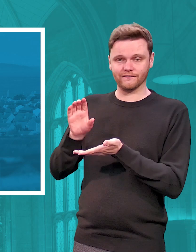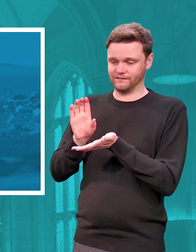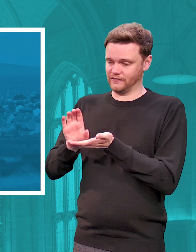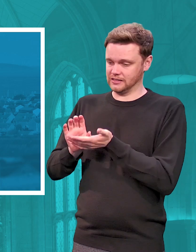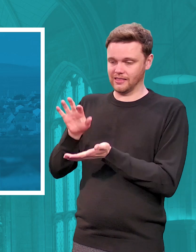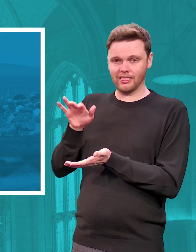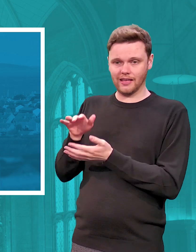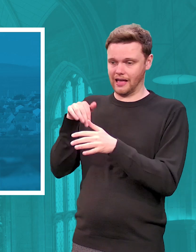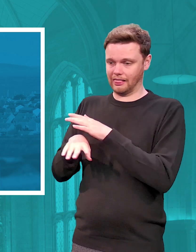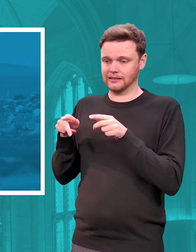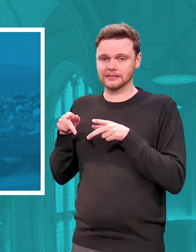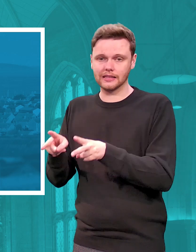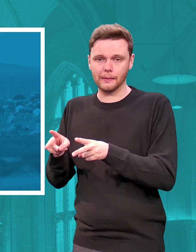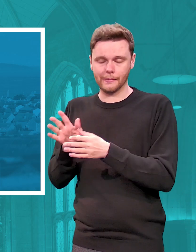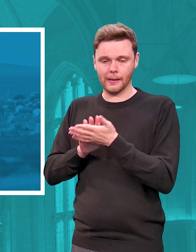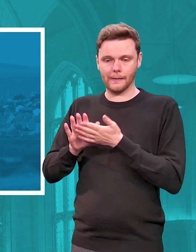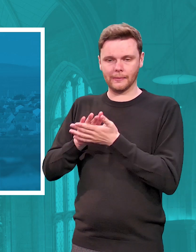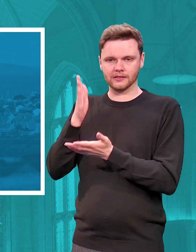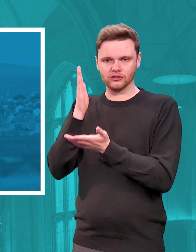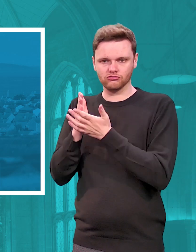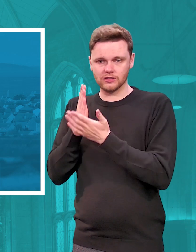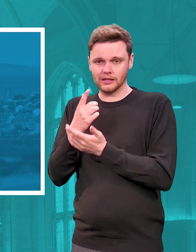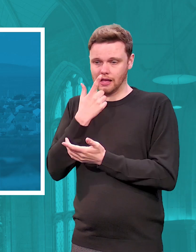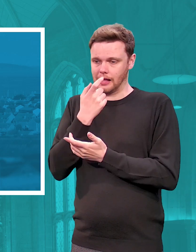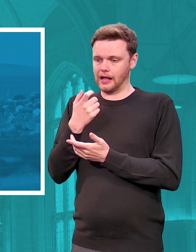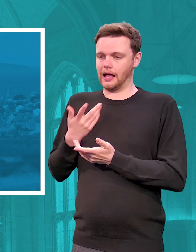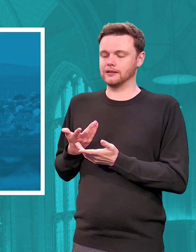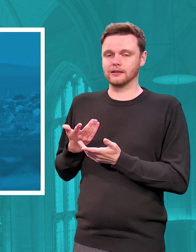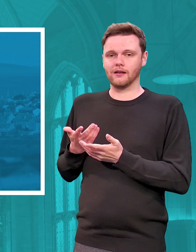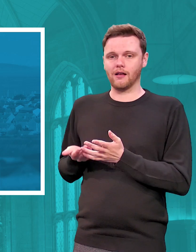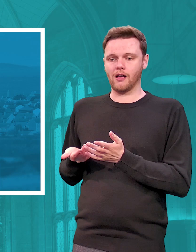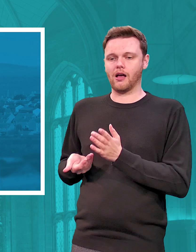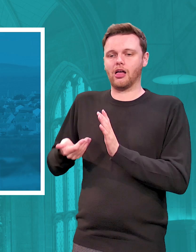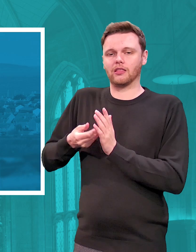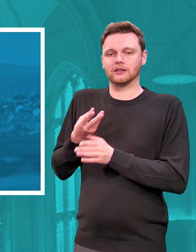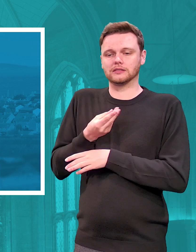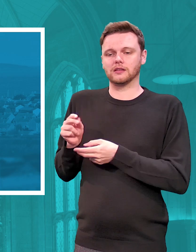for Trustees to consider granting discretionary increases to members benefits.